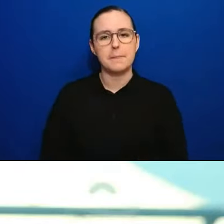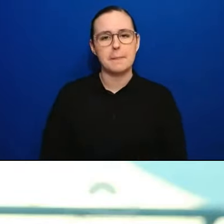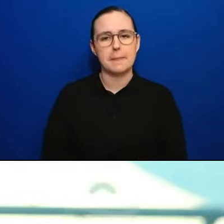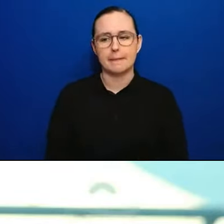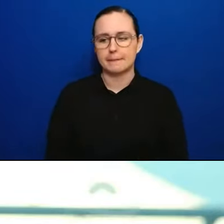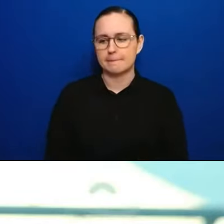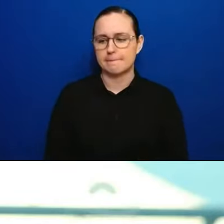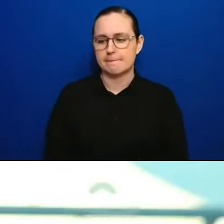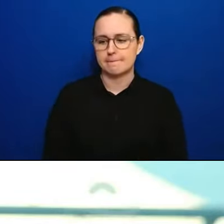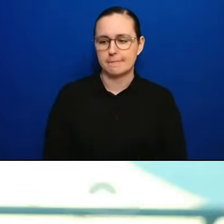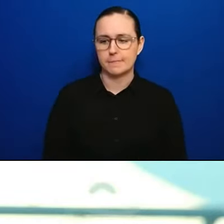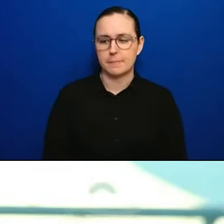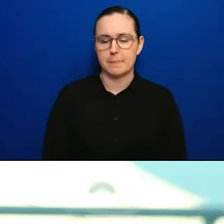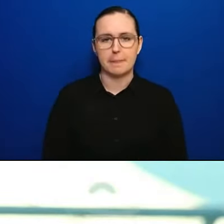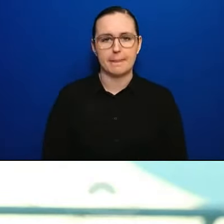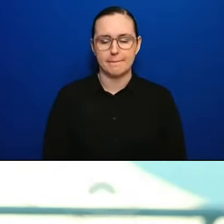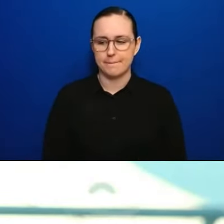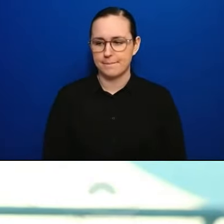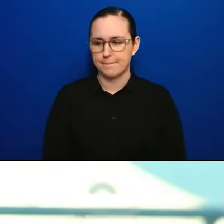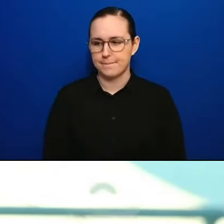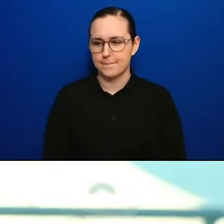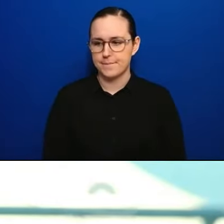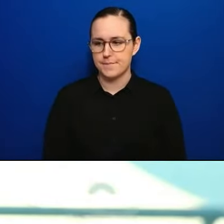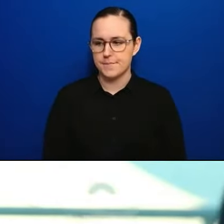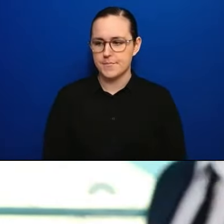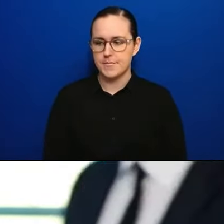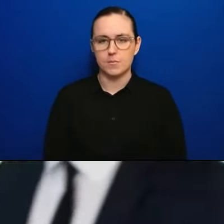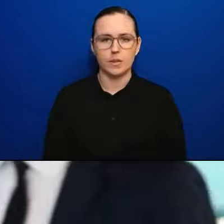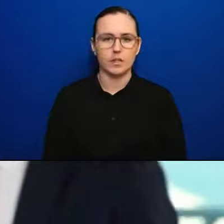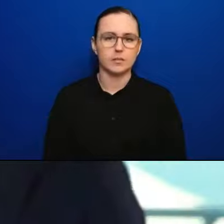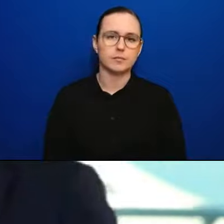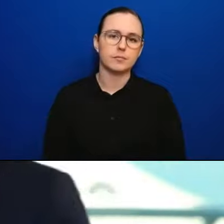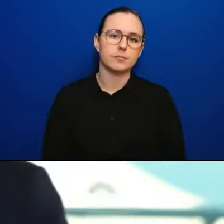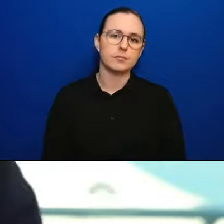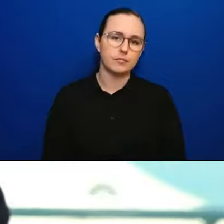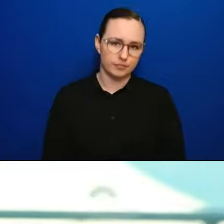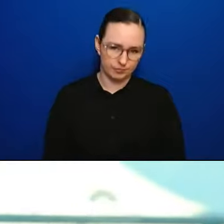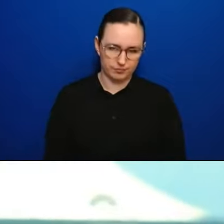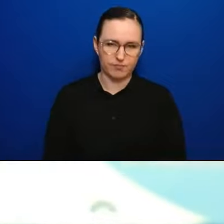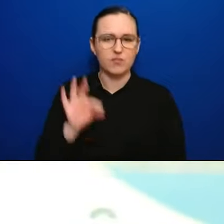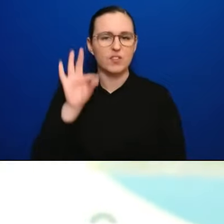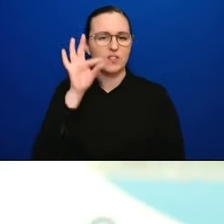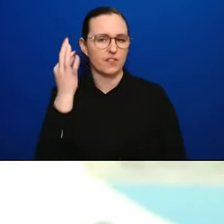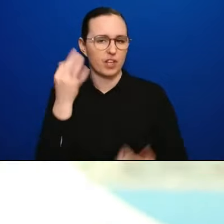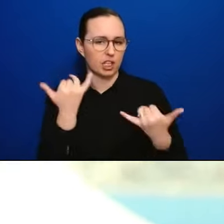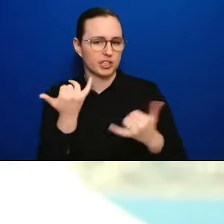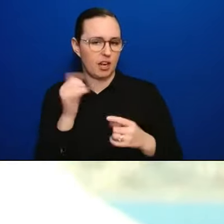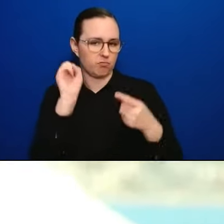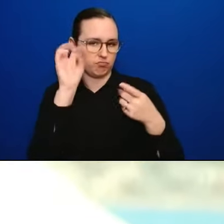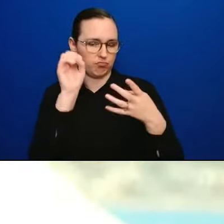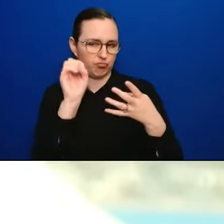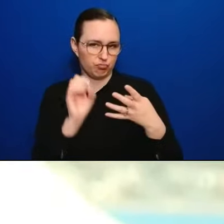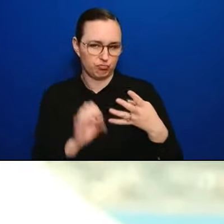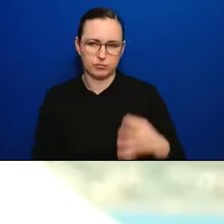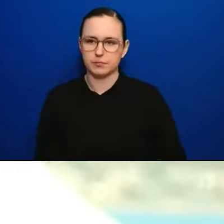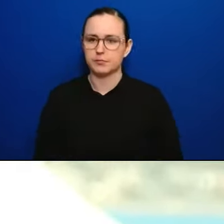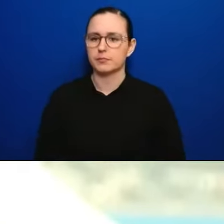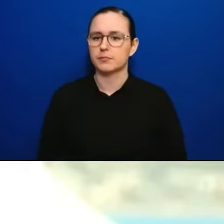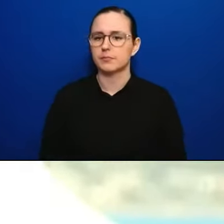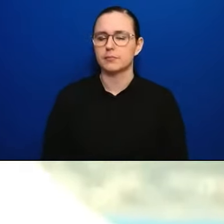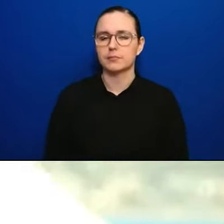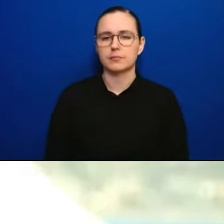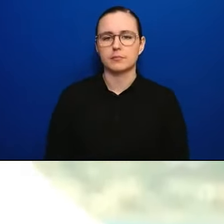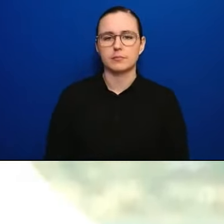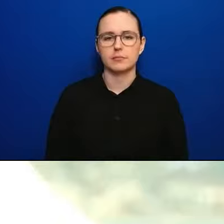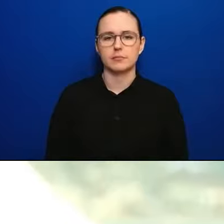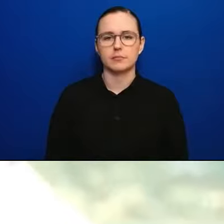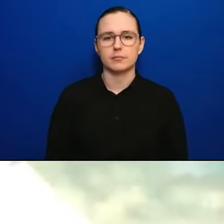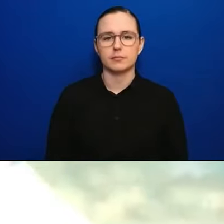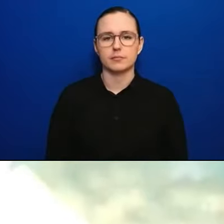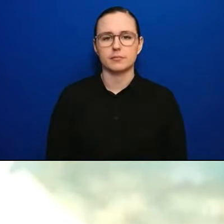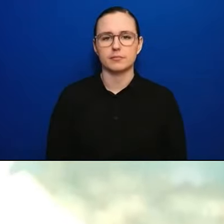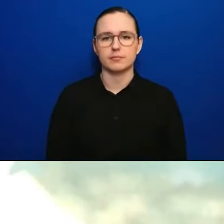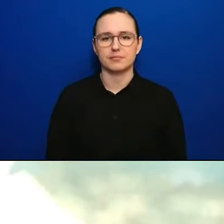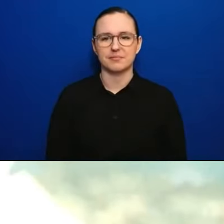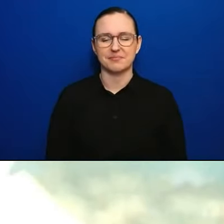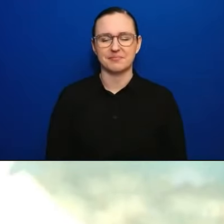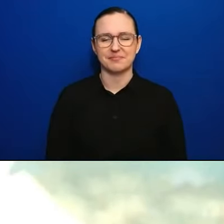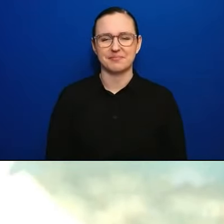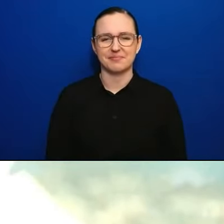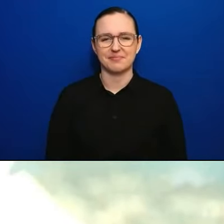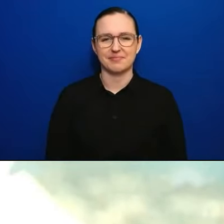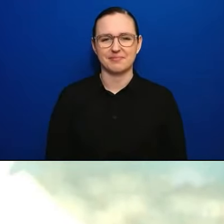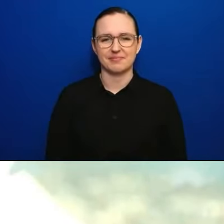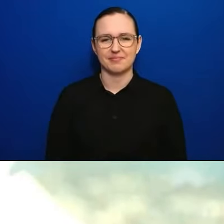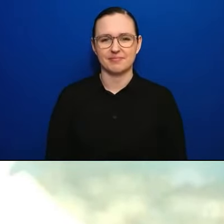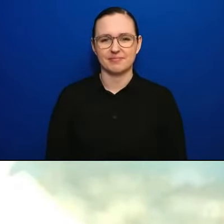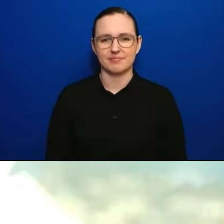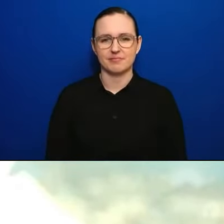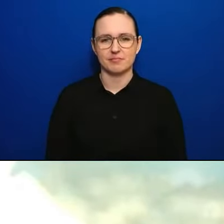And that we can manage our